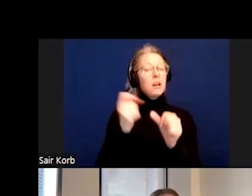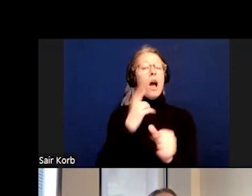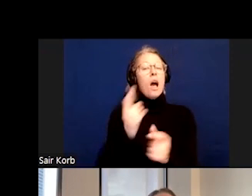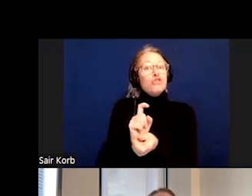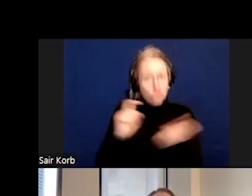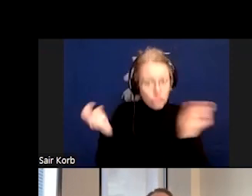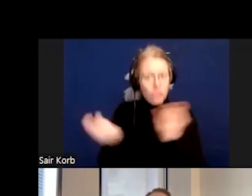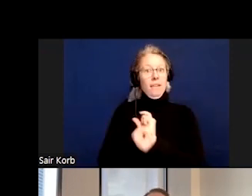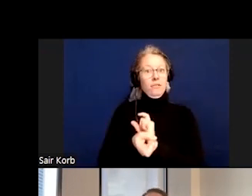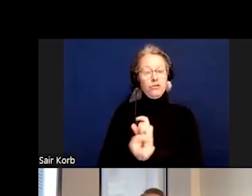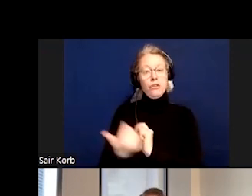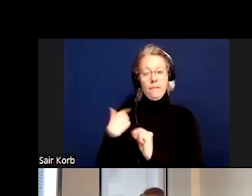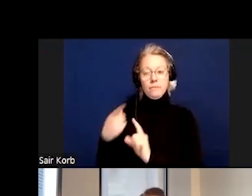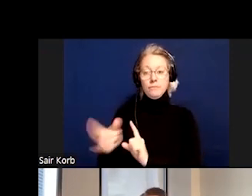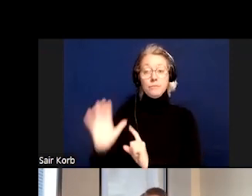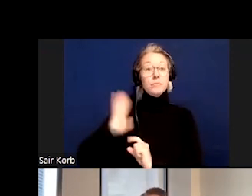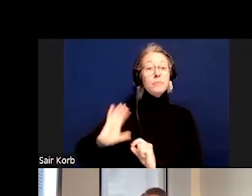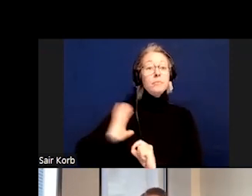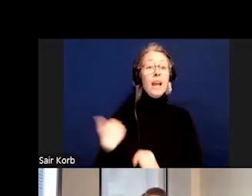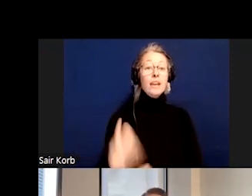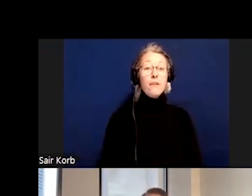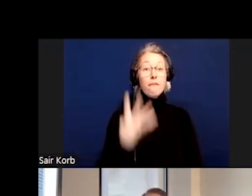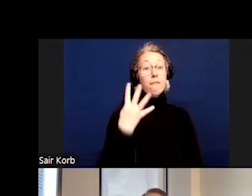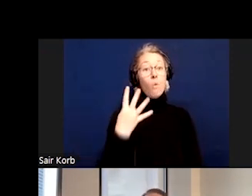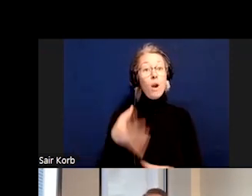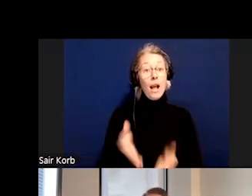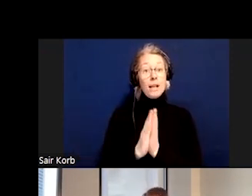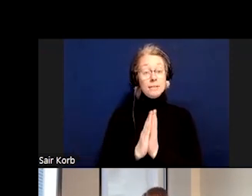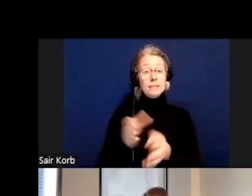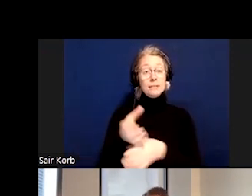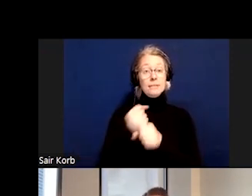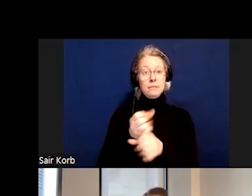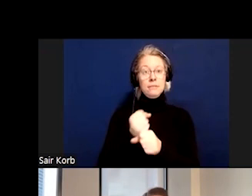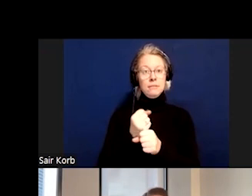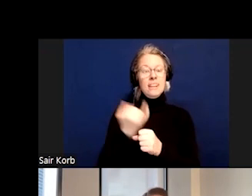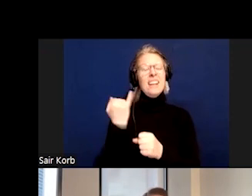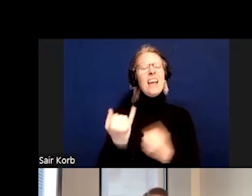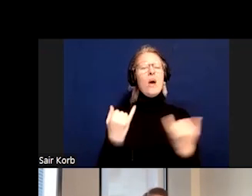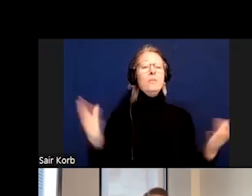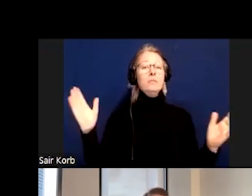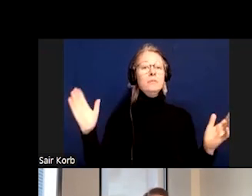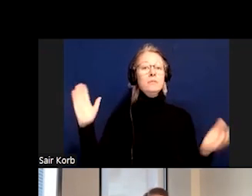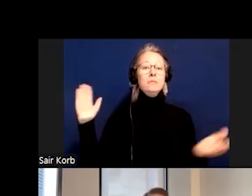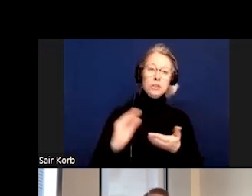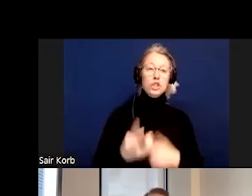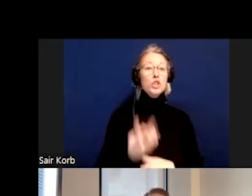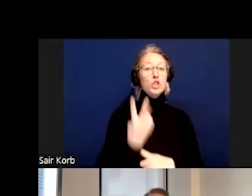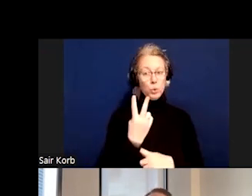to move from four intakes through the year to two intakes through the year in 2023. Last